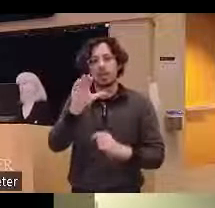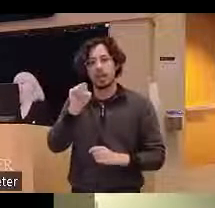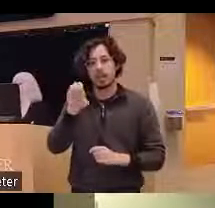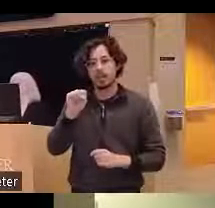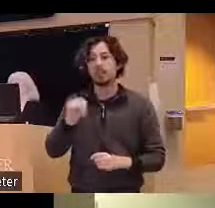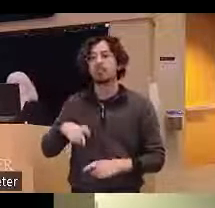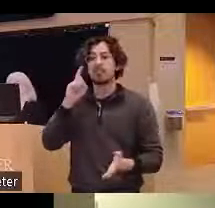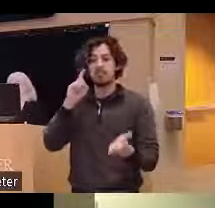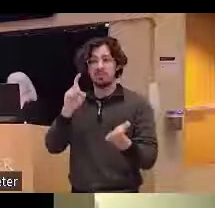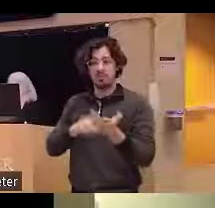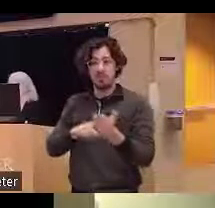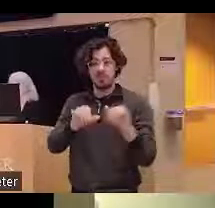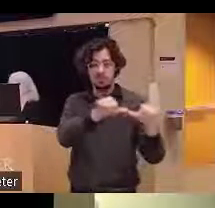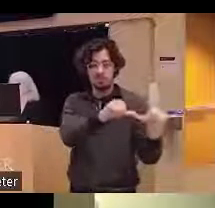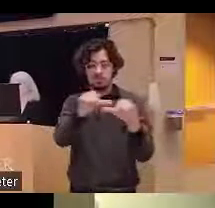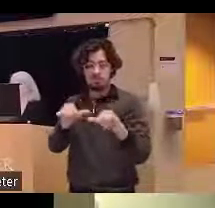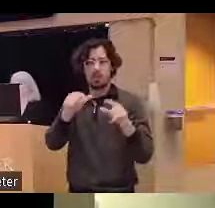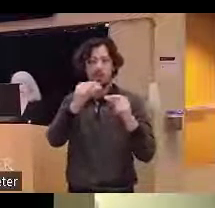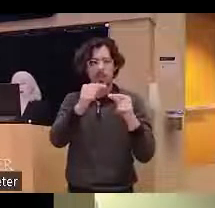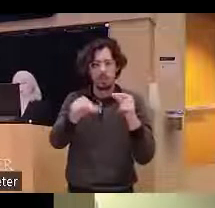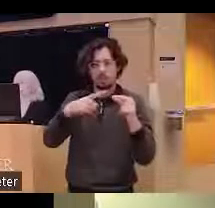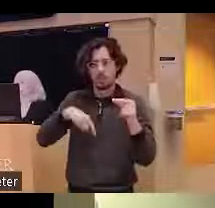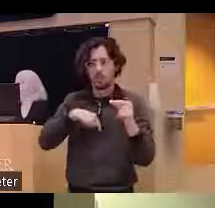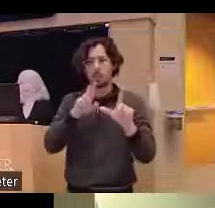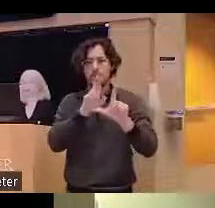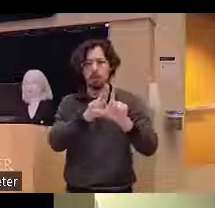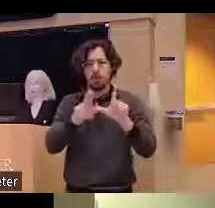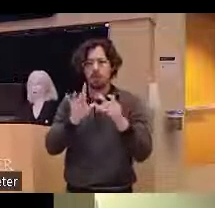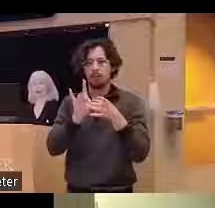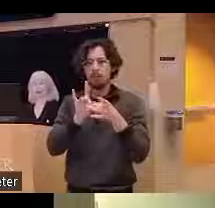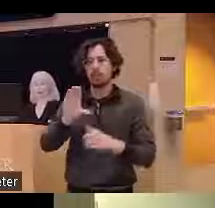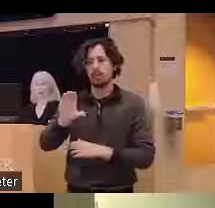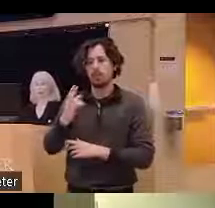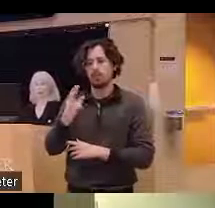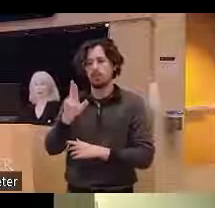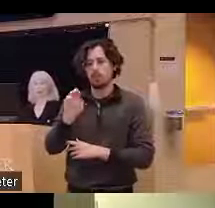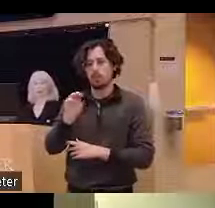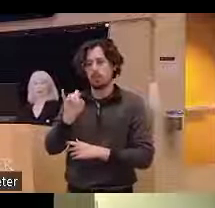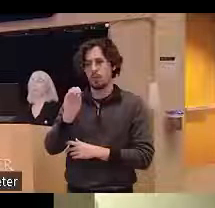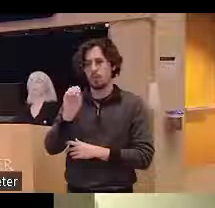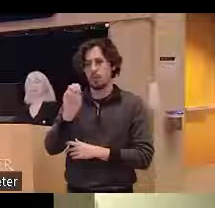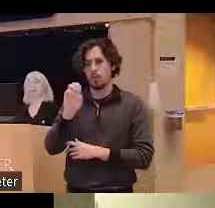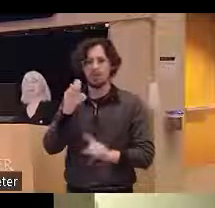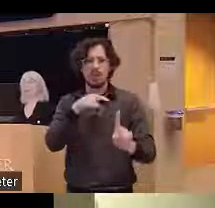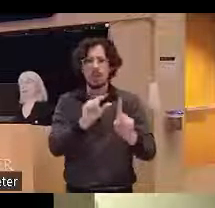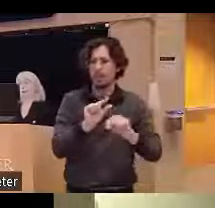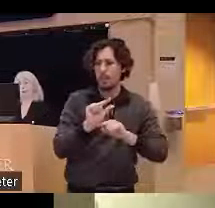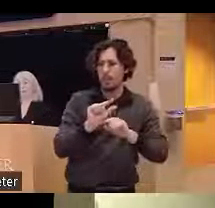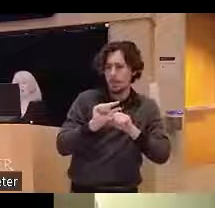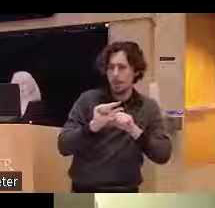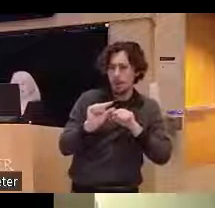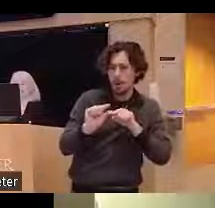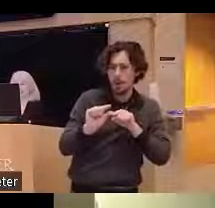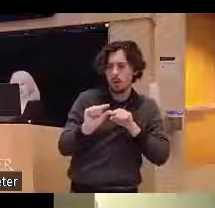which plot here by chromosome having a very small contribution to the population of trital risk so